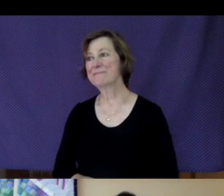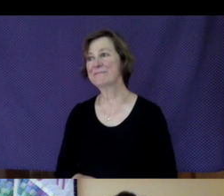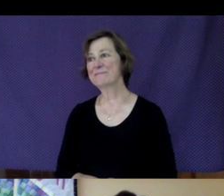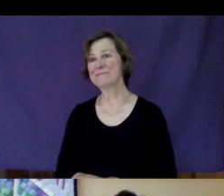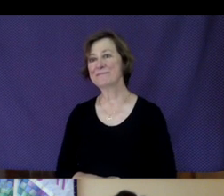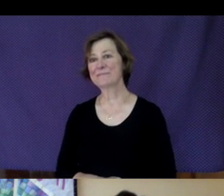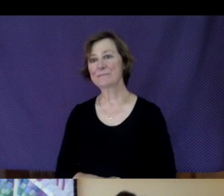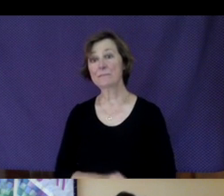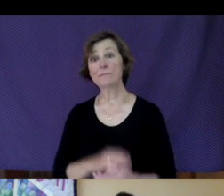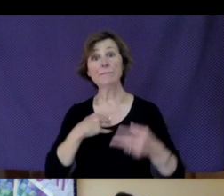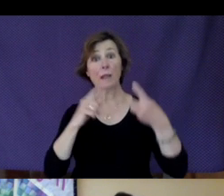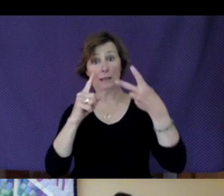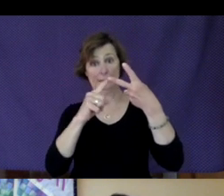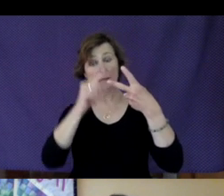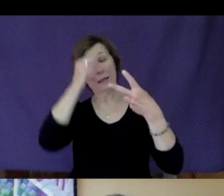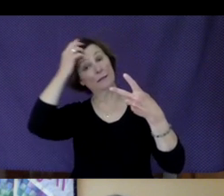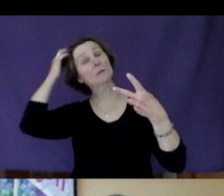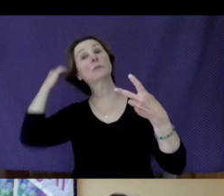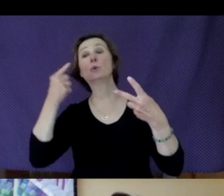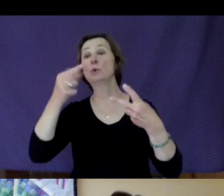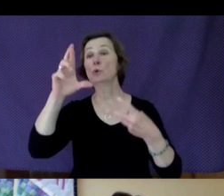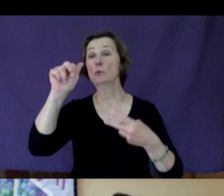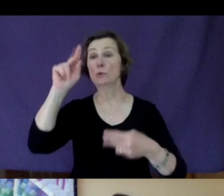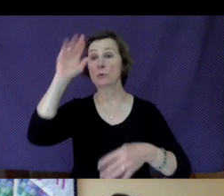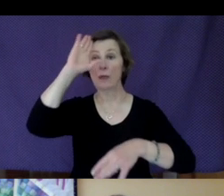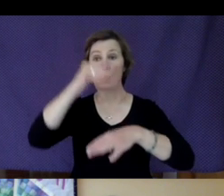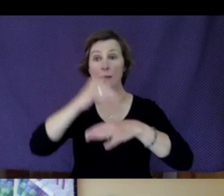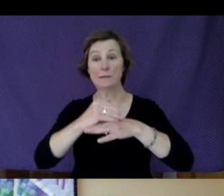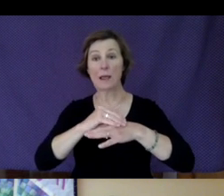My second grandson made his appearance on Halloween in 2013